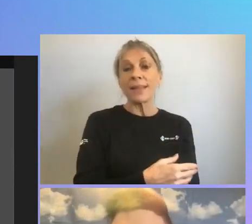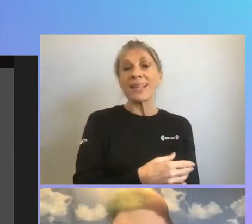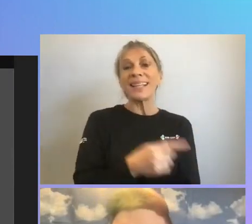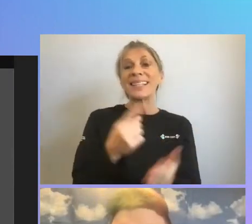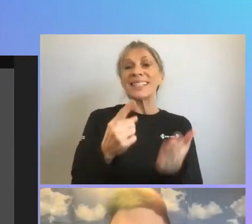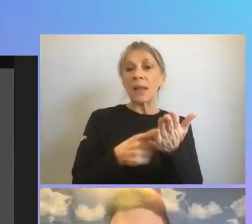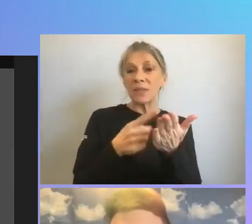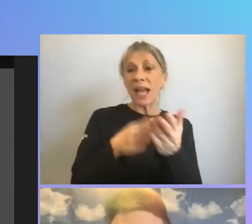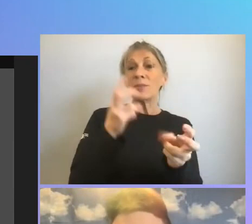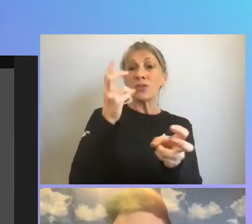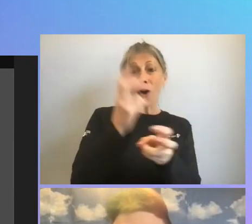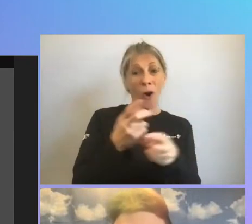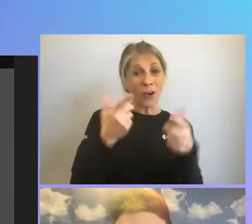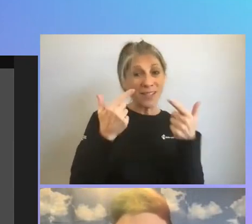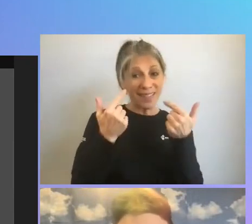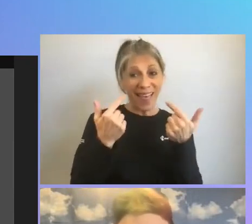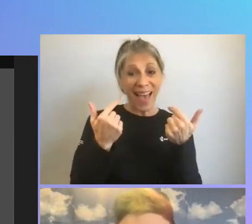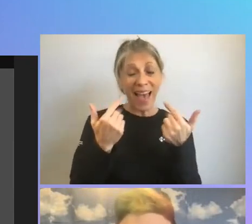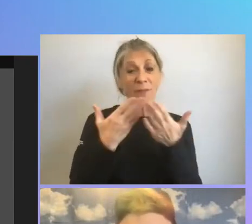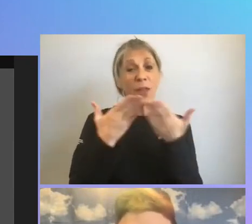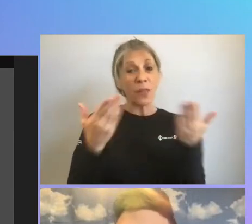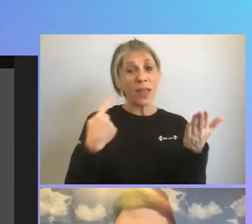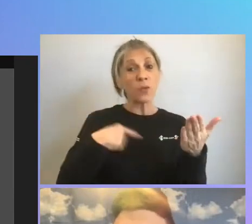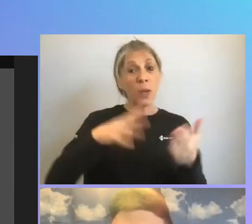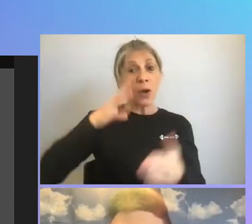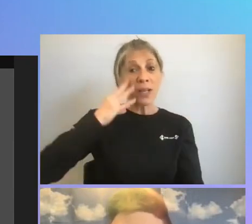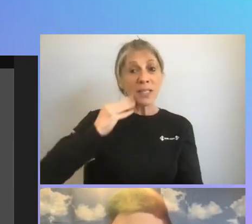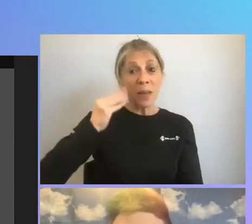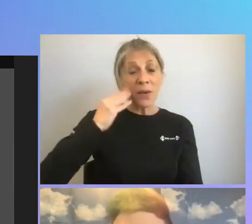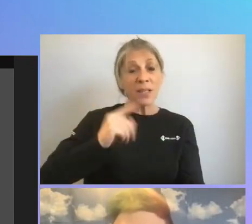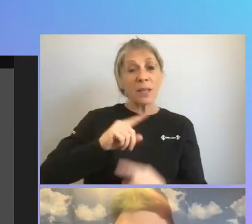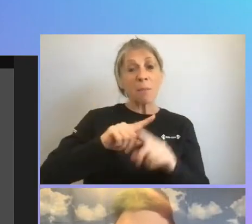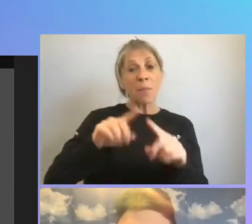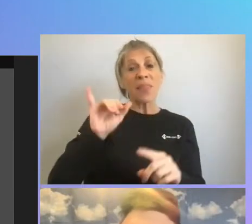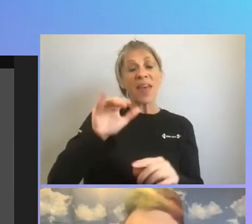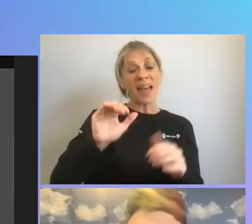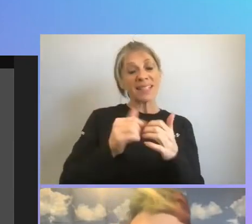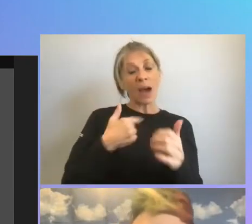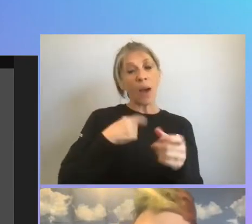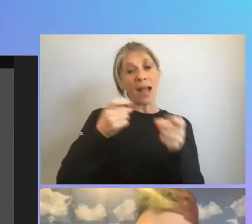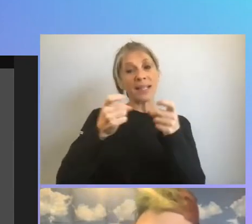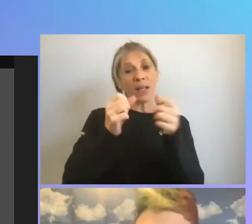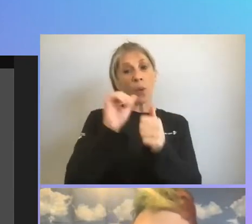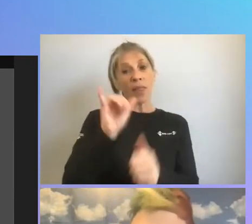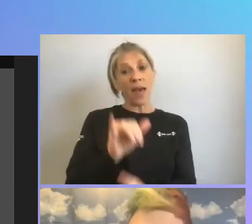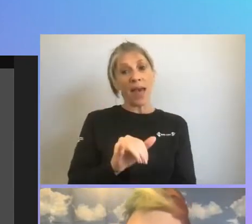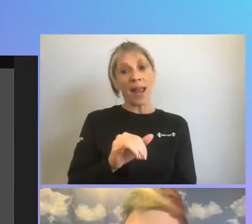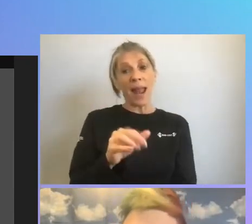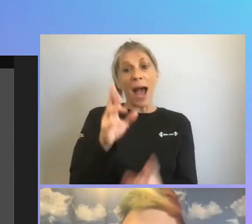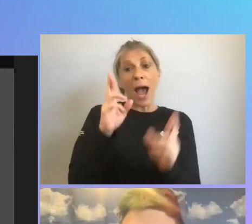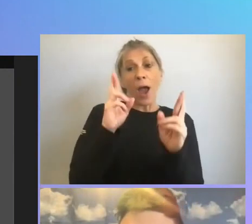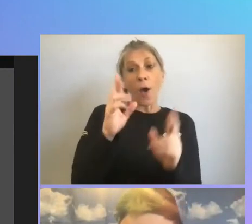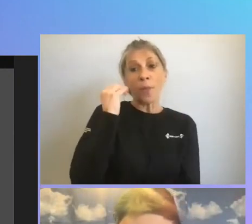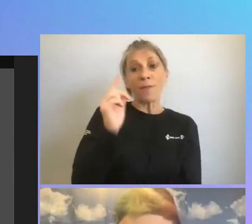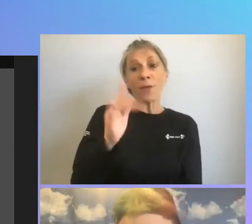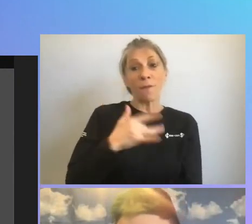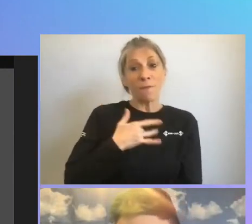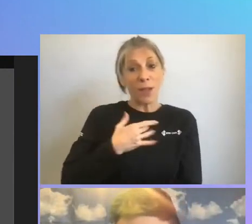hard to laugh at the things that we're going through, but it's one of the ways that I deal with